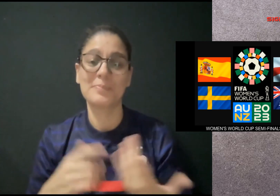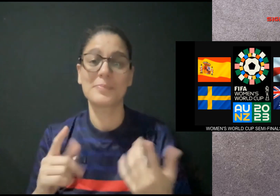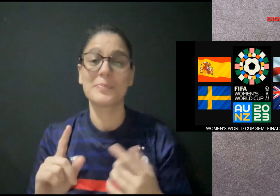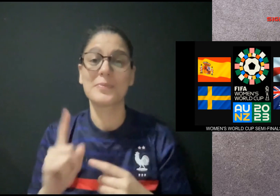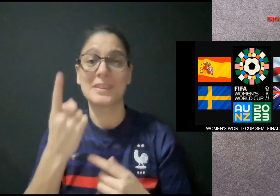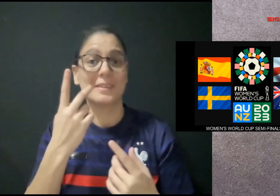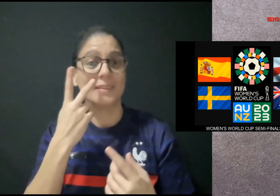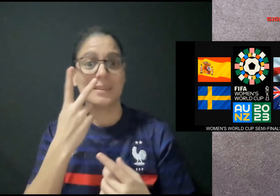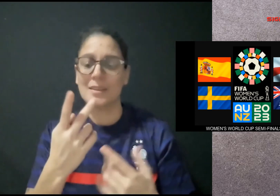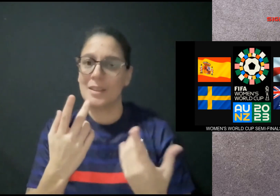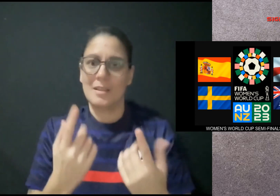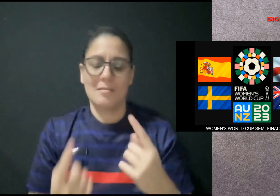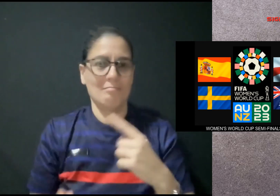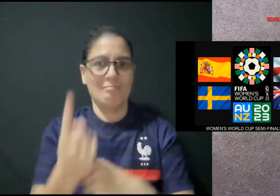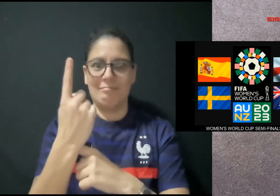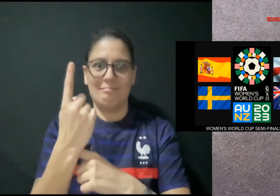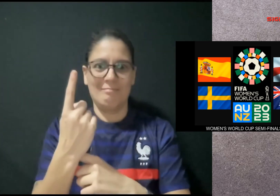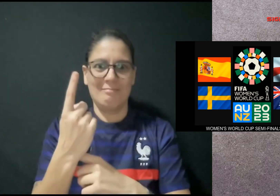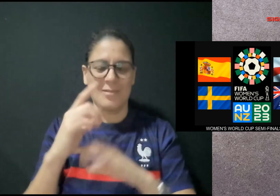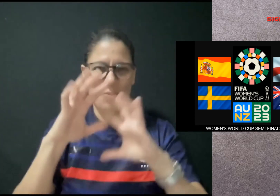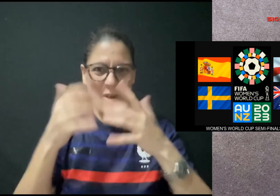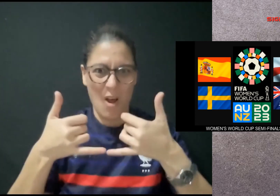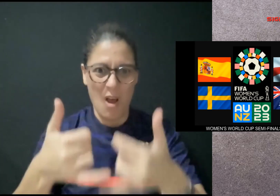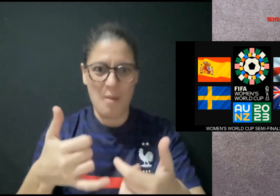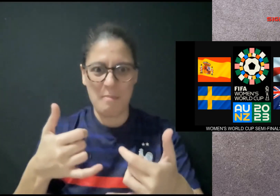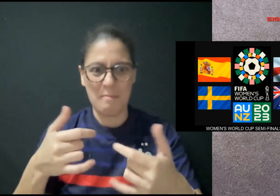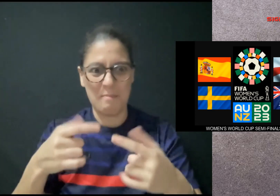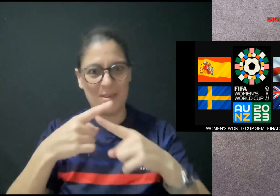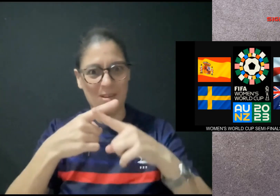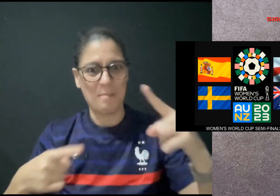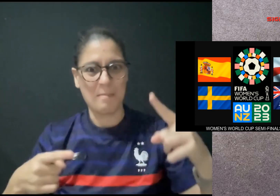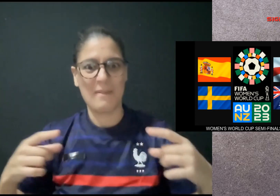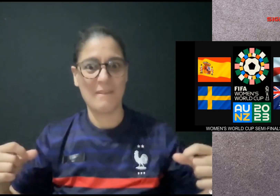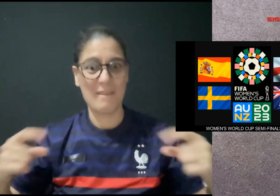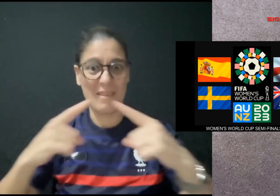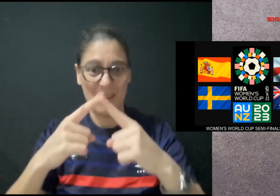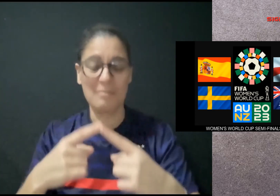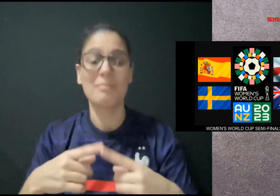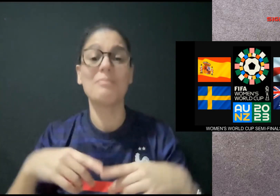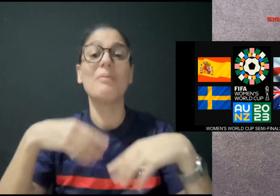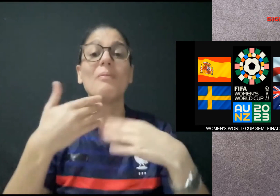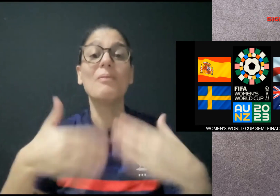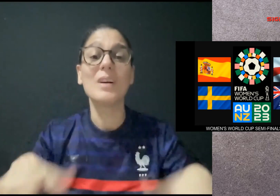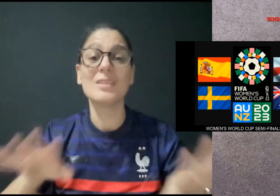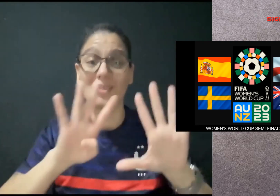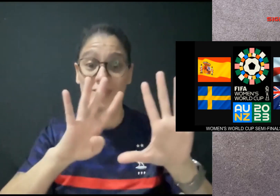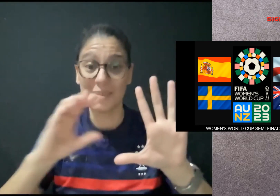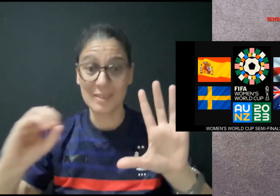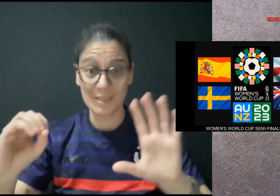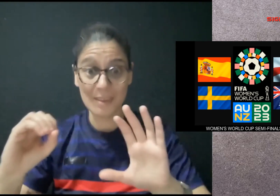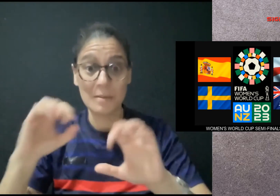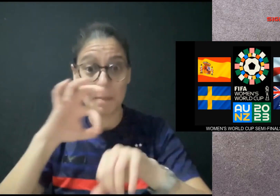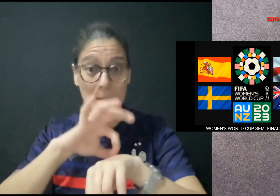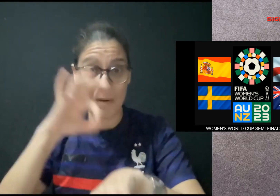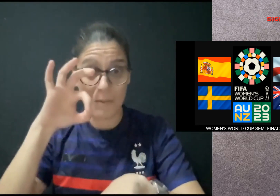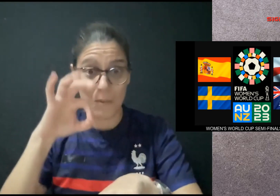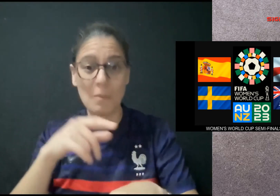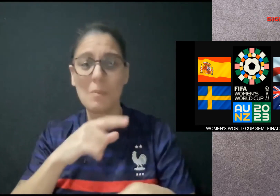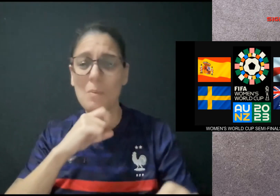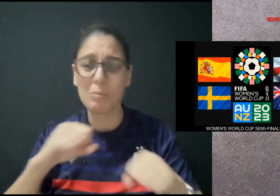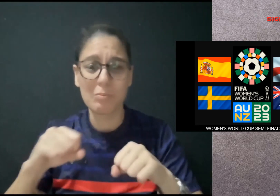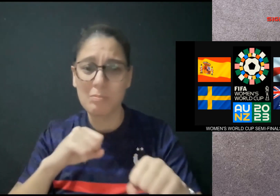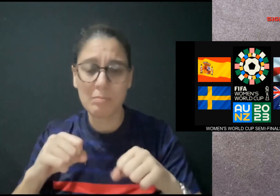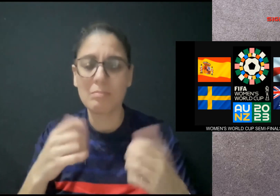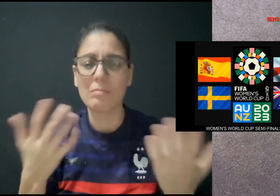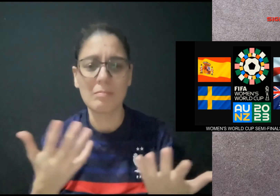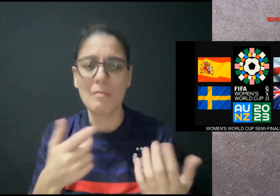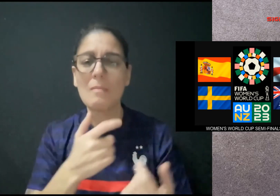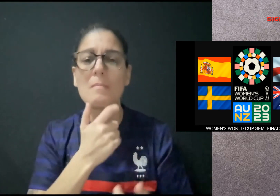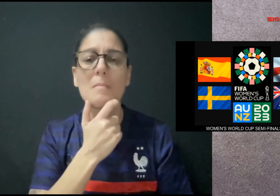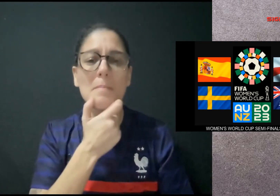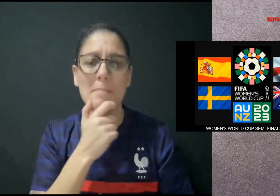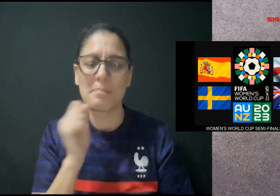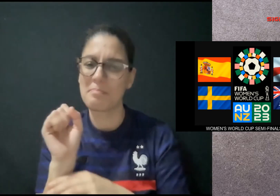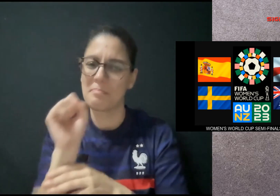reach its first ever women's World Cup semifinals and after 90 minutes of grueling action England